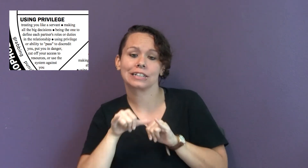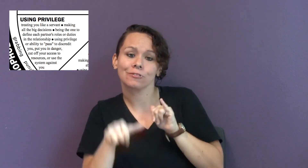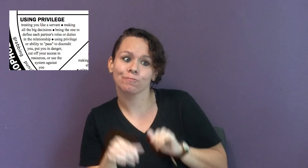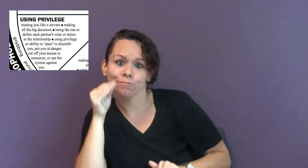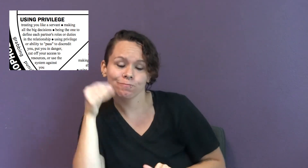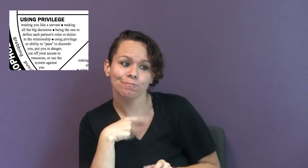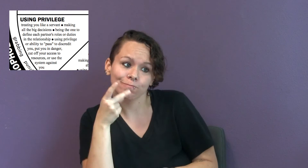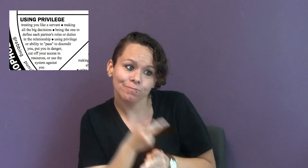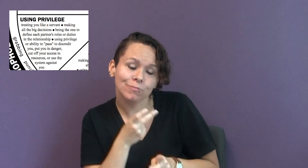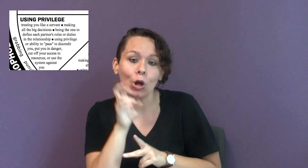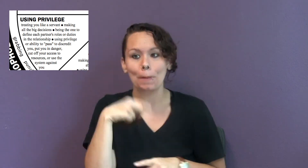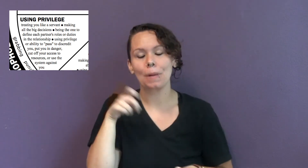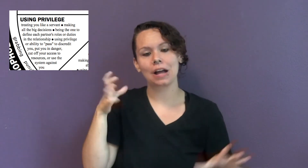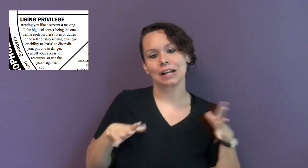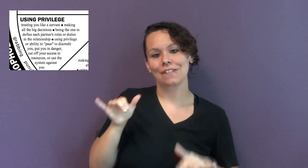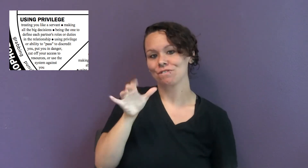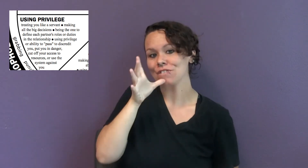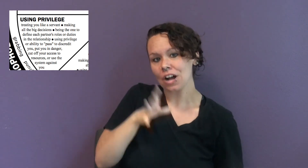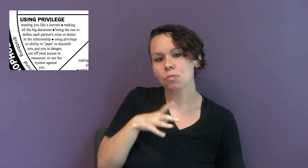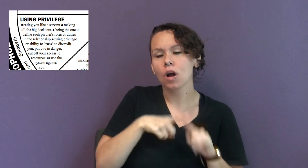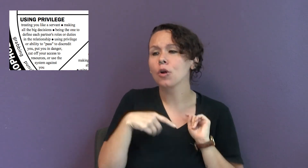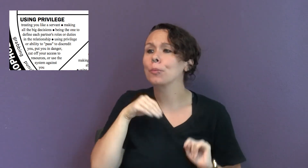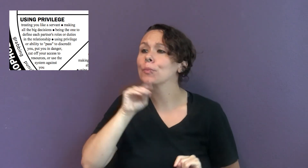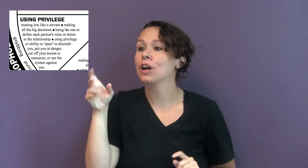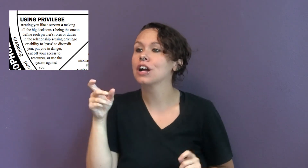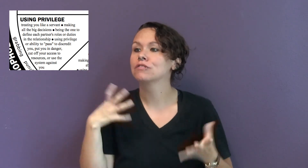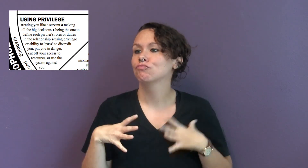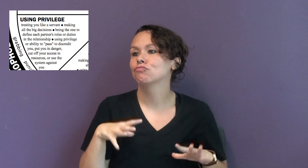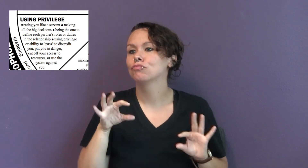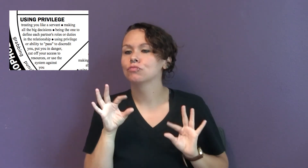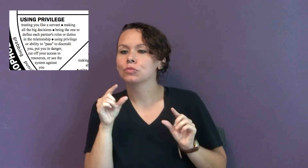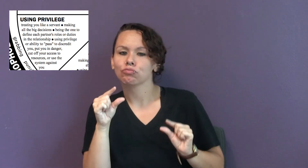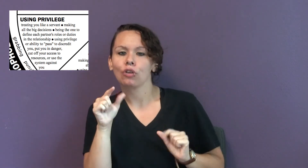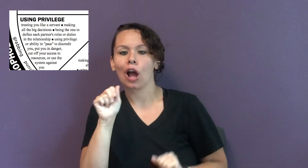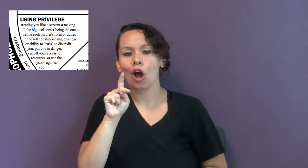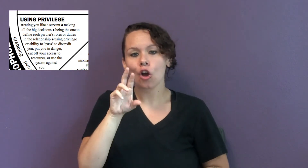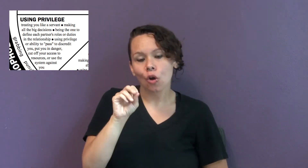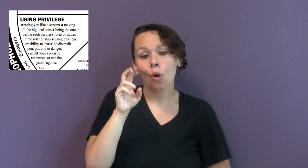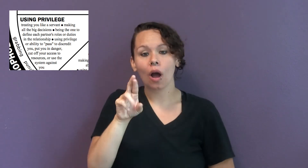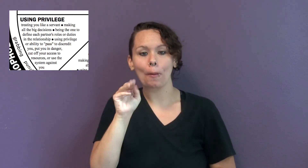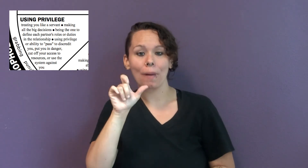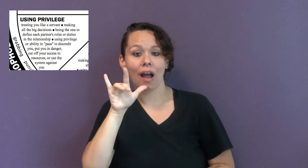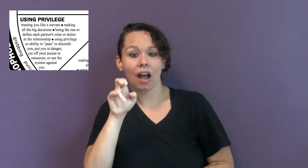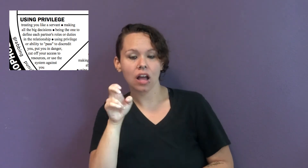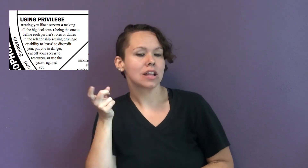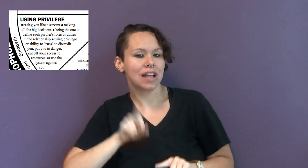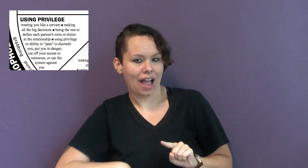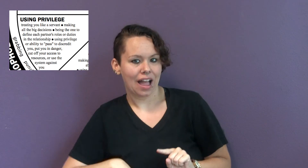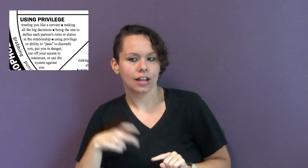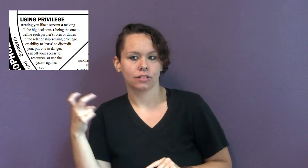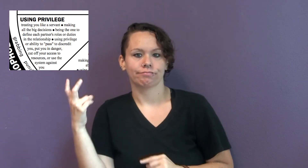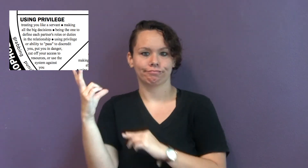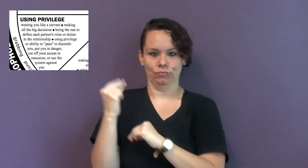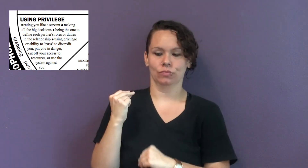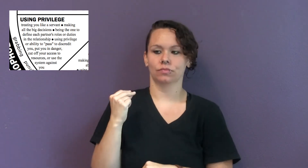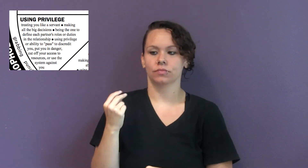and I stay home and take care of the house. I have to dress feminine and can't dress andro/masculine.